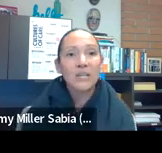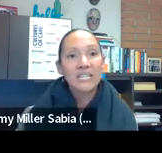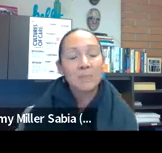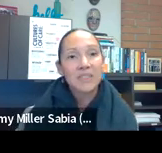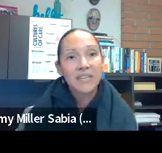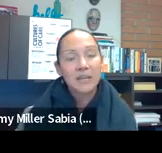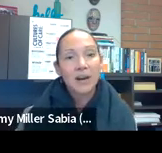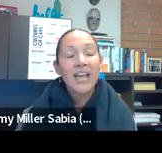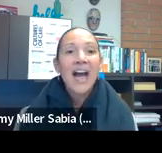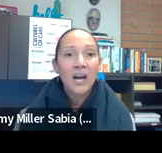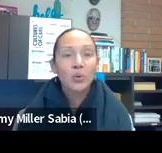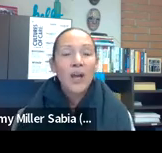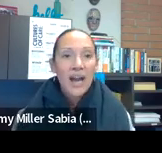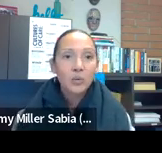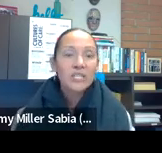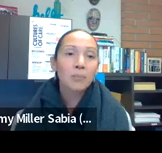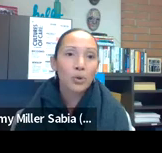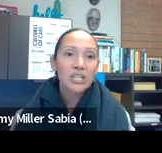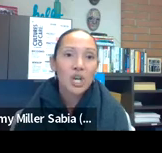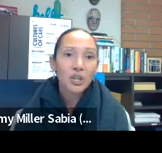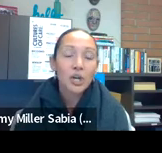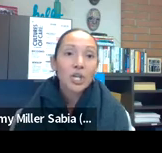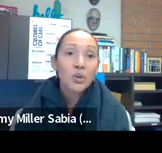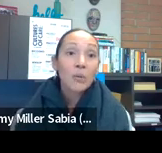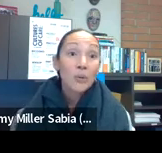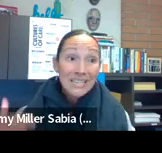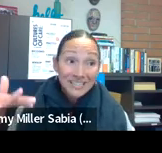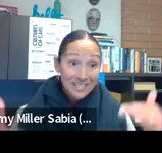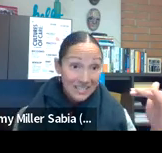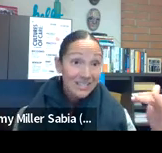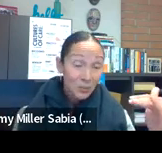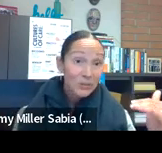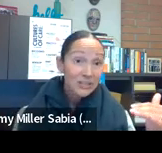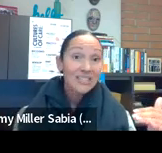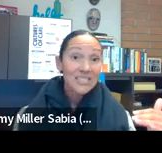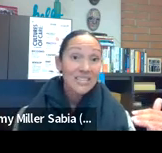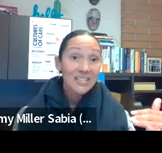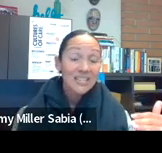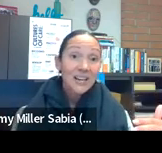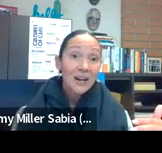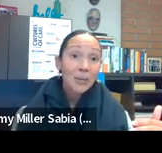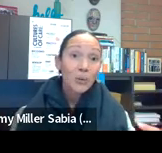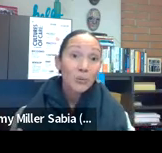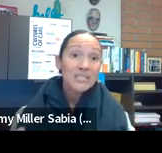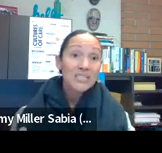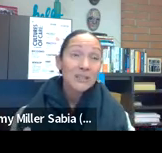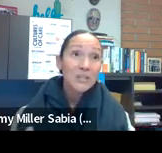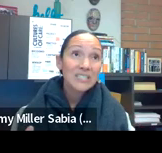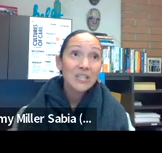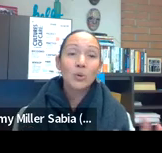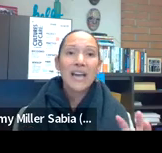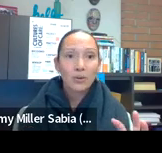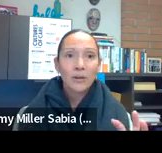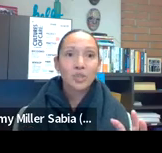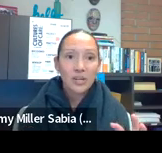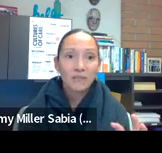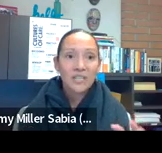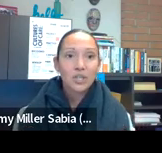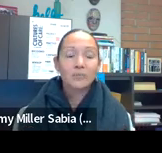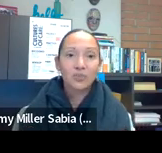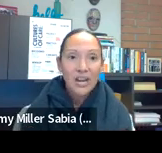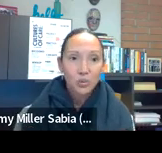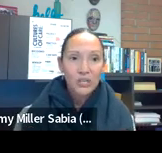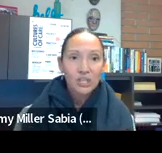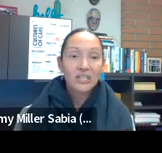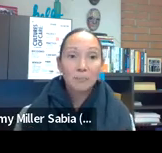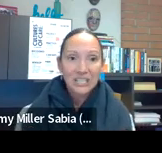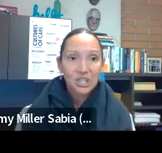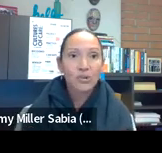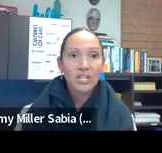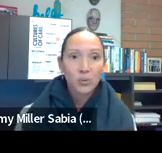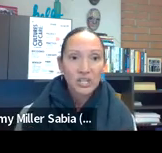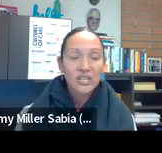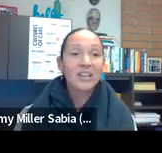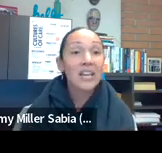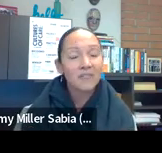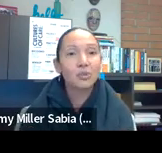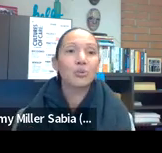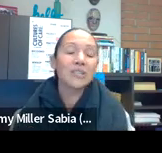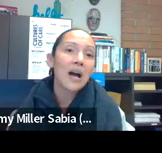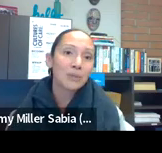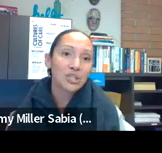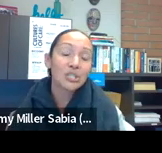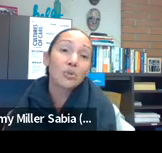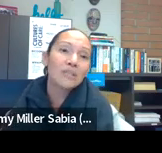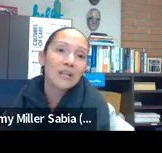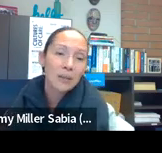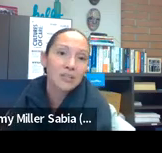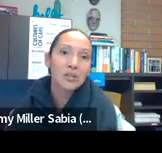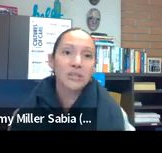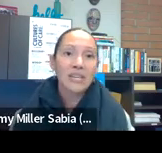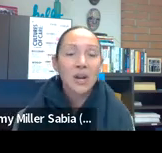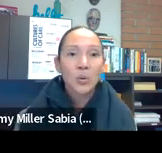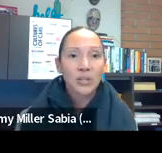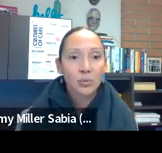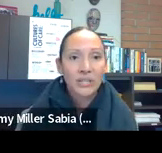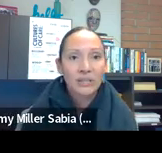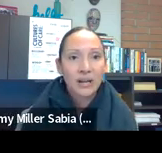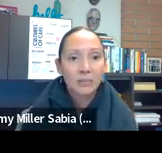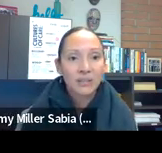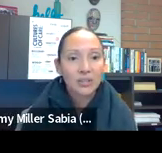And so we need to be thinking about, how do? How do we support each other so that we see when we look at the data, we see we see those outcomes shift in terms of graduation completion, graduation, and individuals accomplishing students what they, what they're wanting to accomplish.